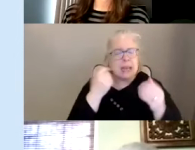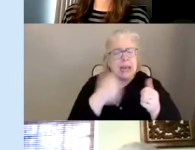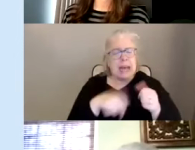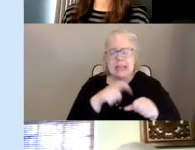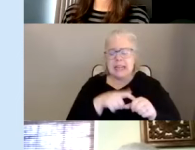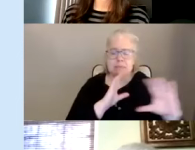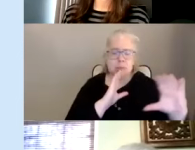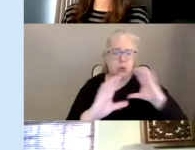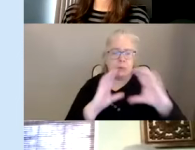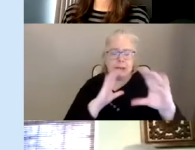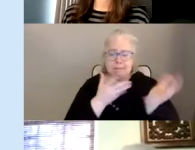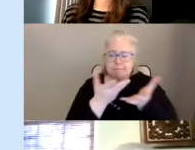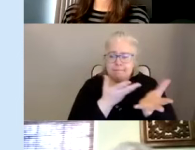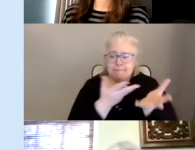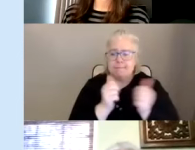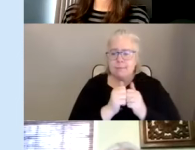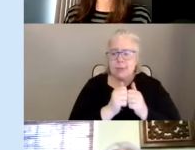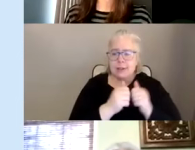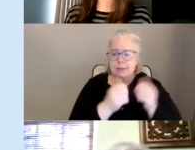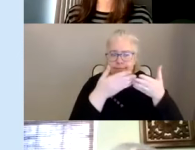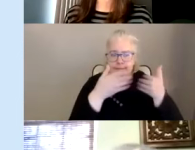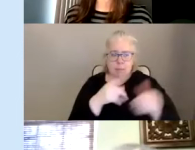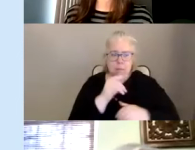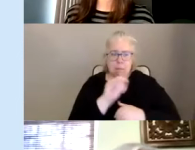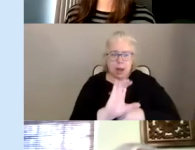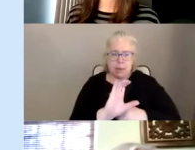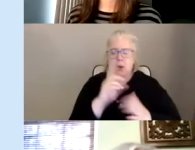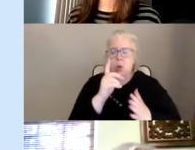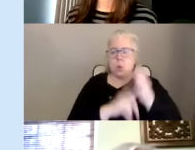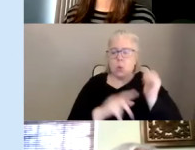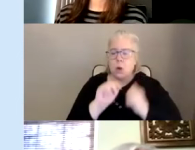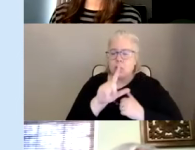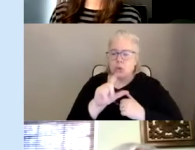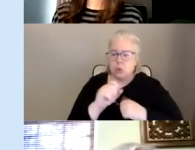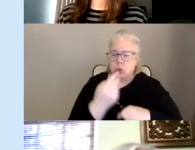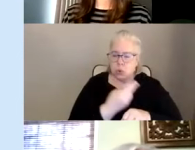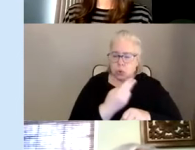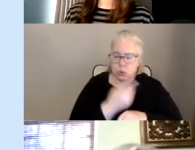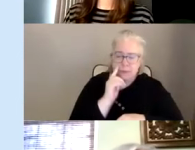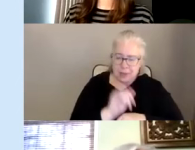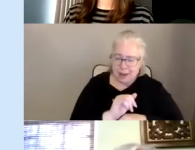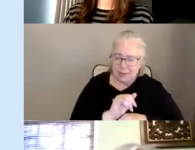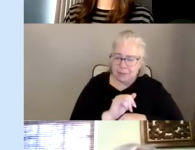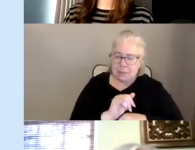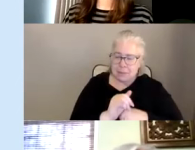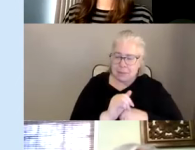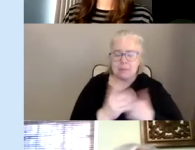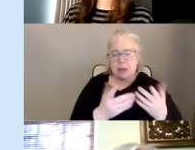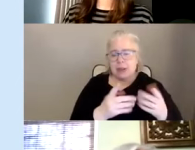with the public or with your consumers what are the tools or the pathways that you use, right? So these could all be places